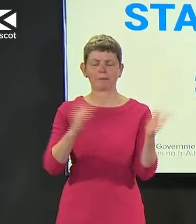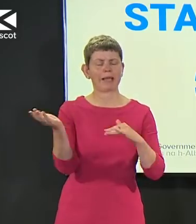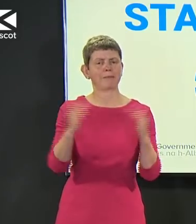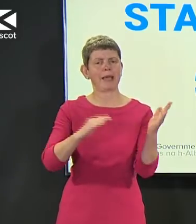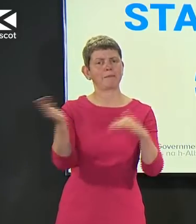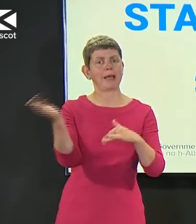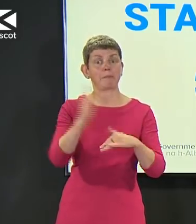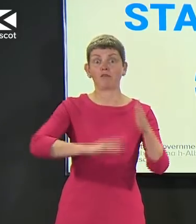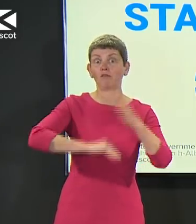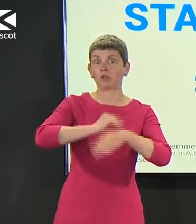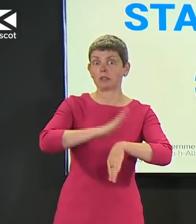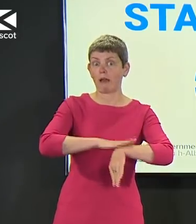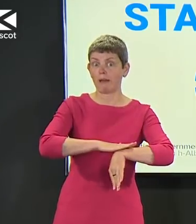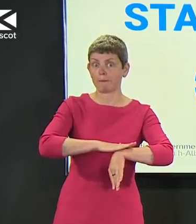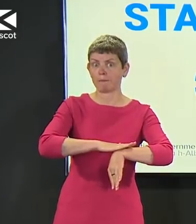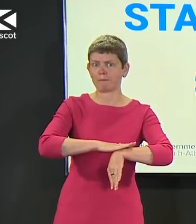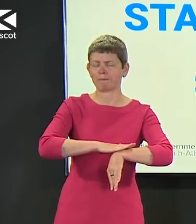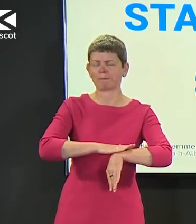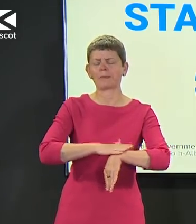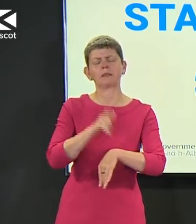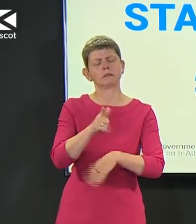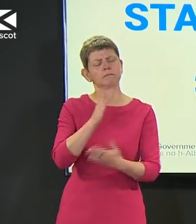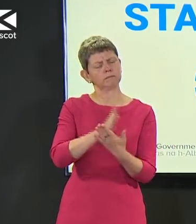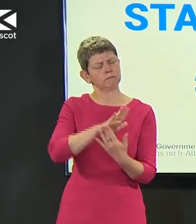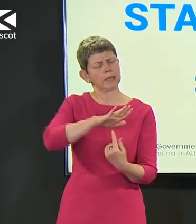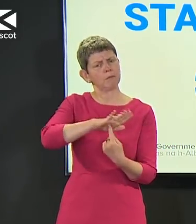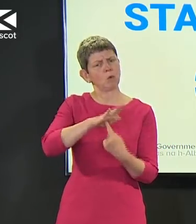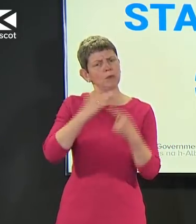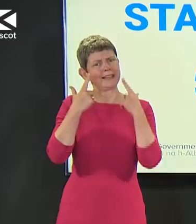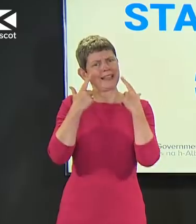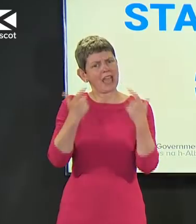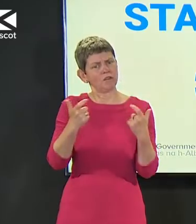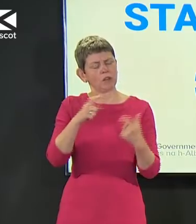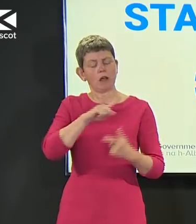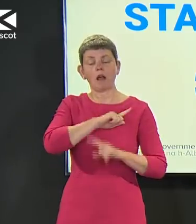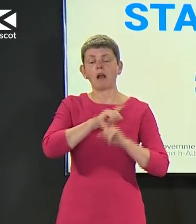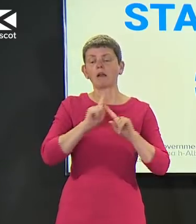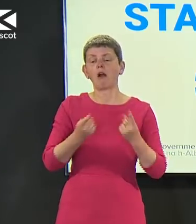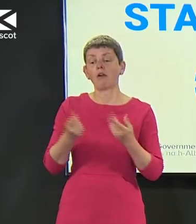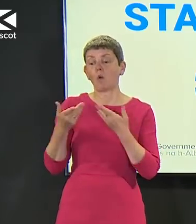careful and this has always been the way with this virus not to do too much all at once because we